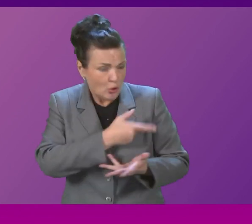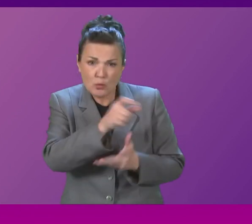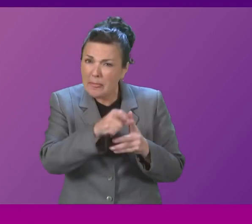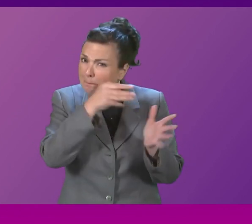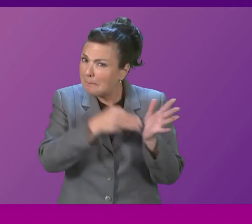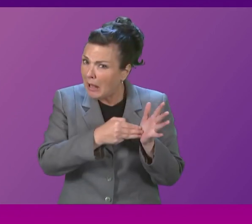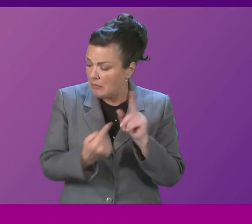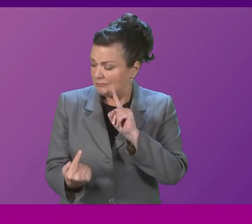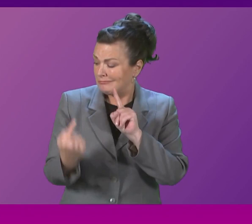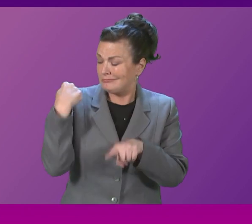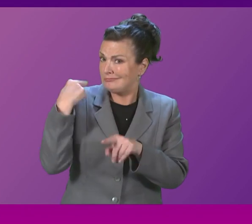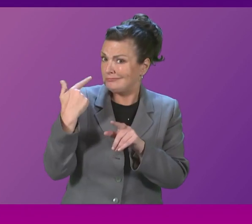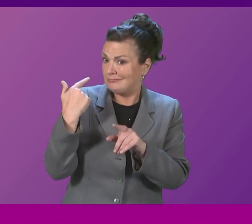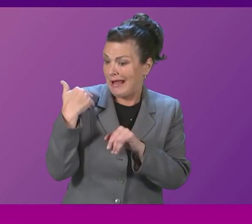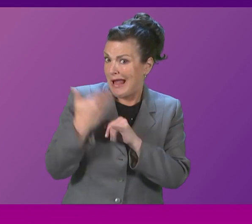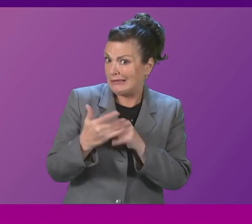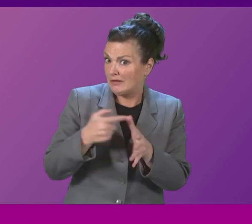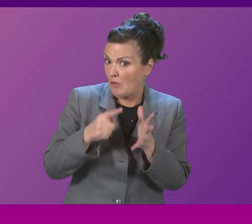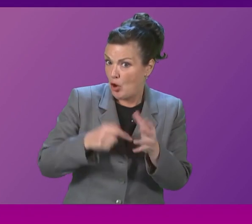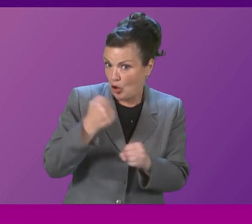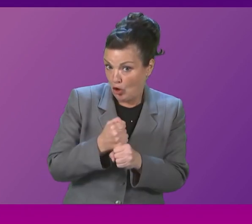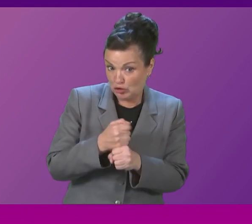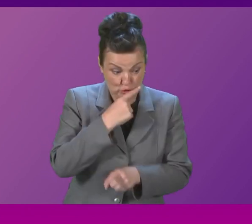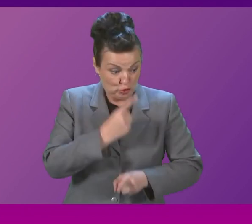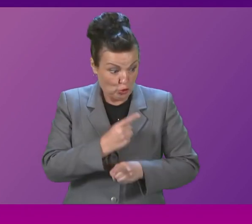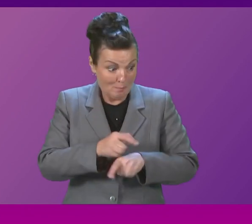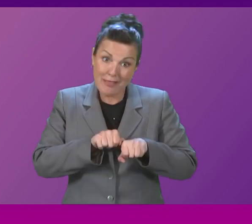of the consultation on her proposed domestic abuse bill.